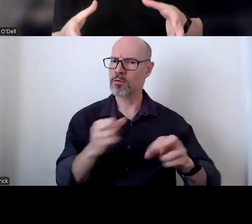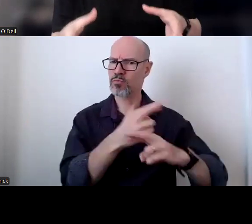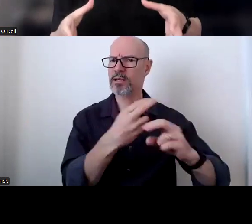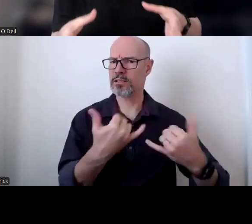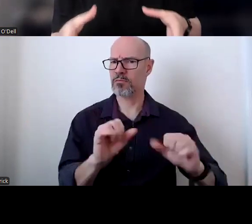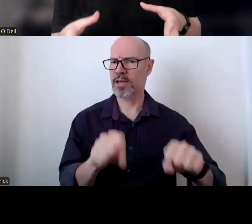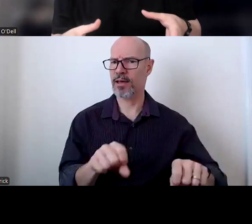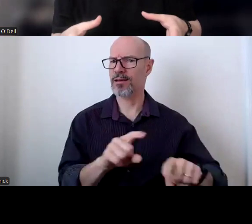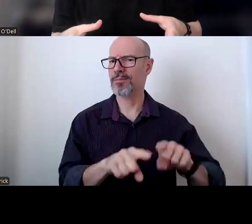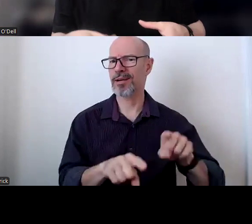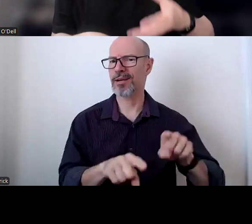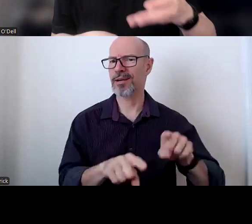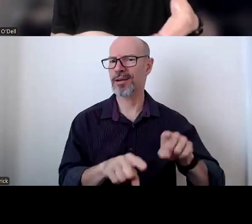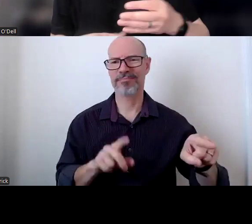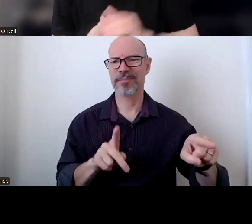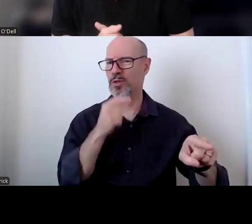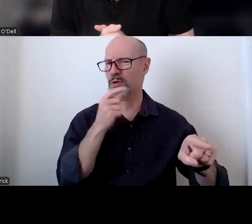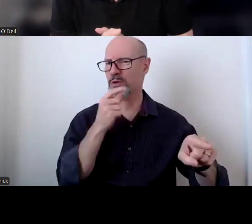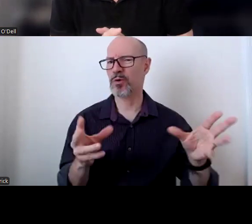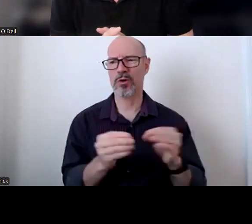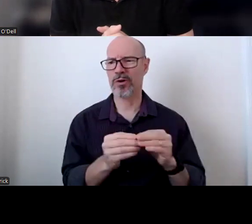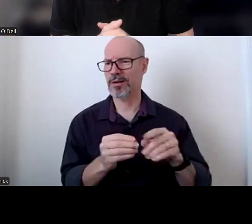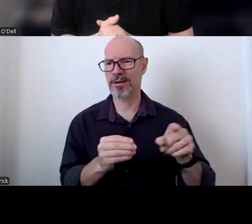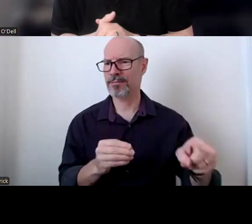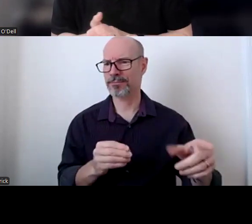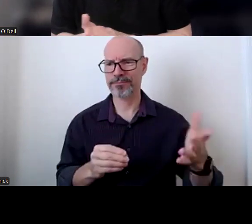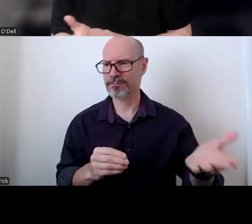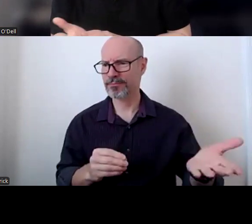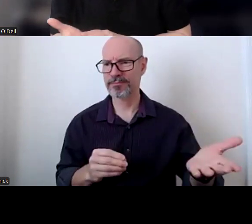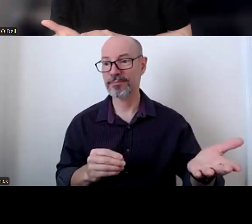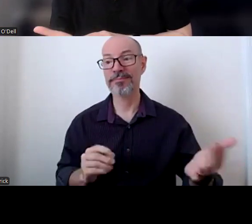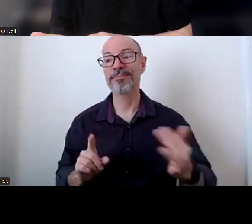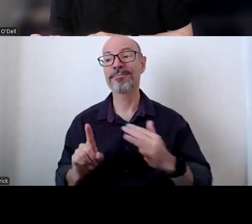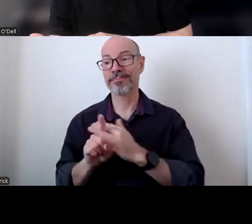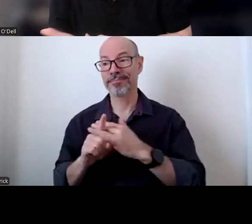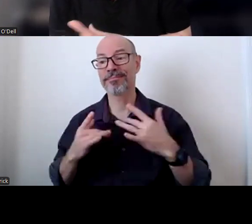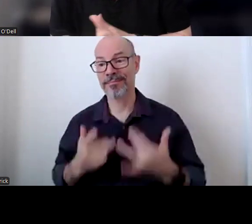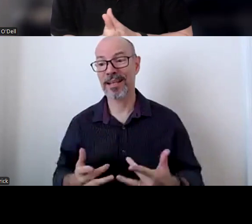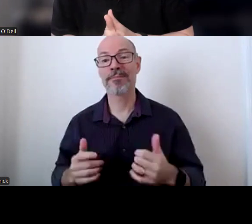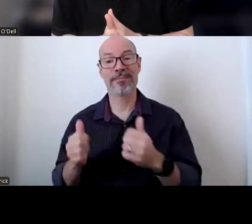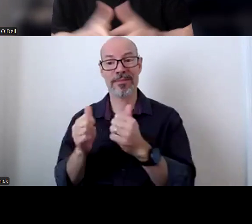That still exists. Most people today do not use This comes up frequently in the municipal environment